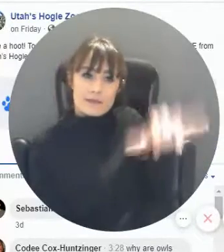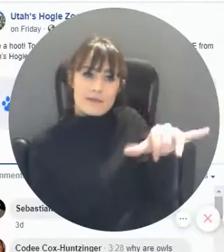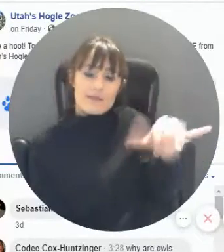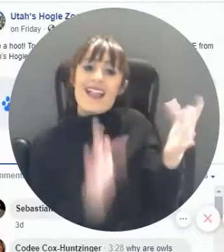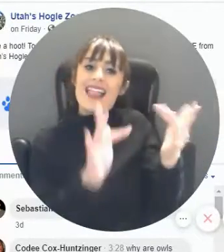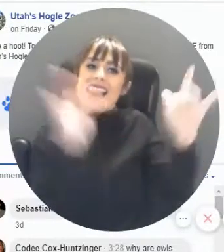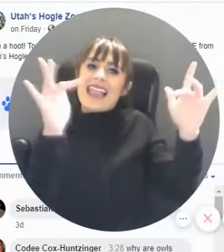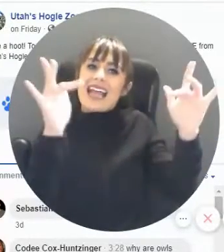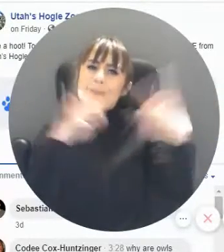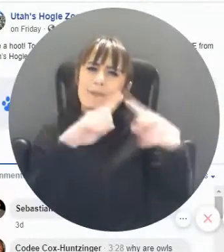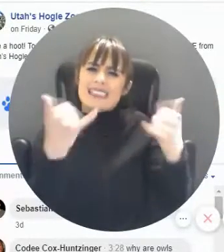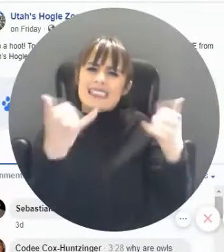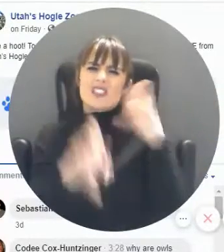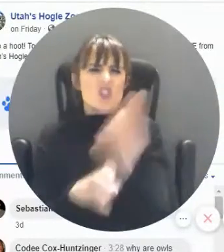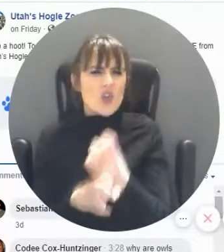birds have hollow bones.